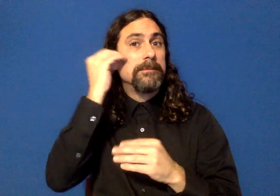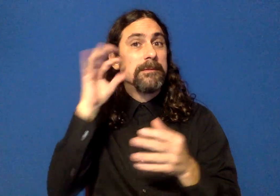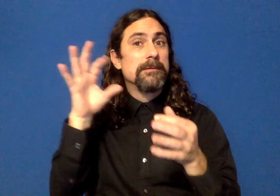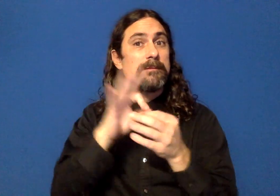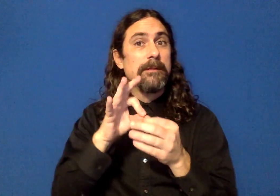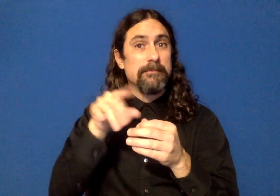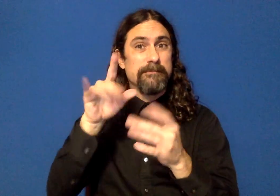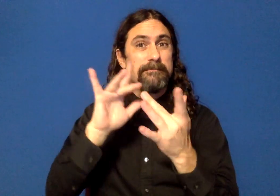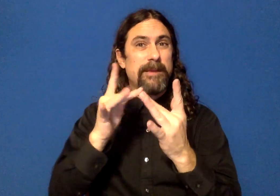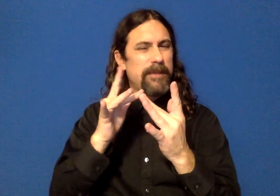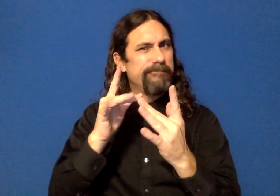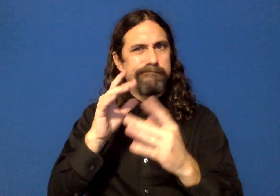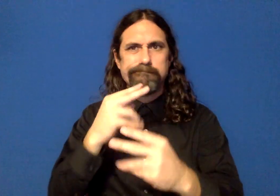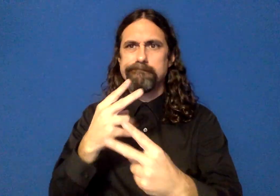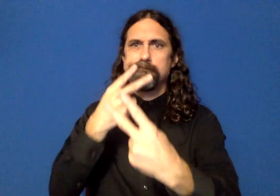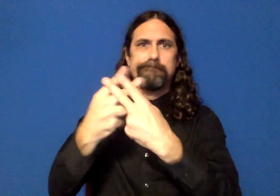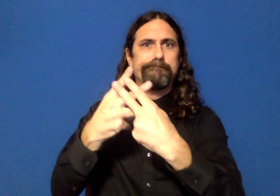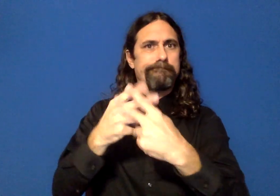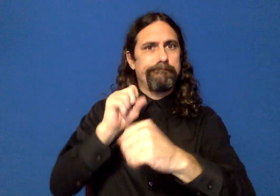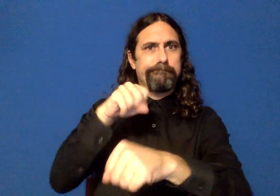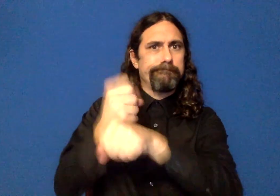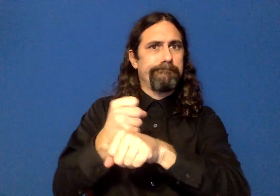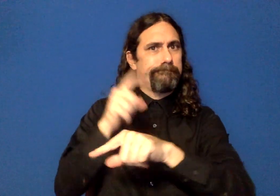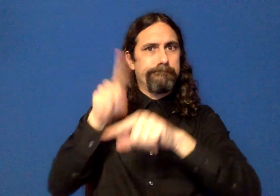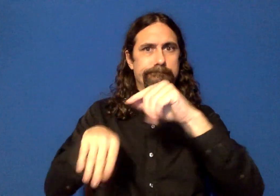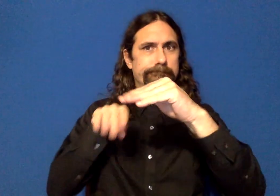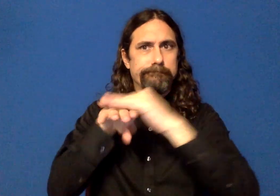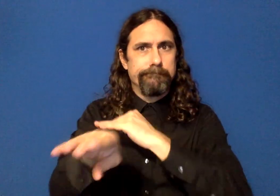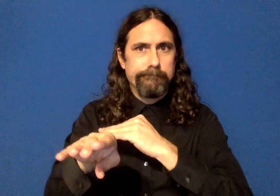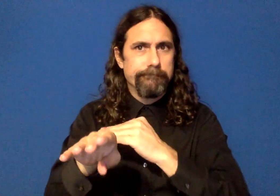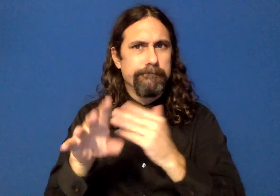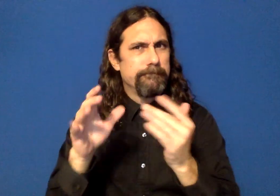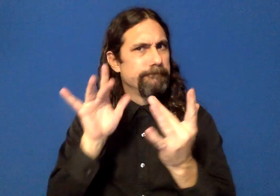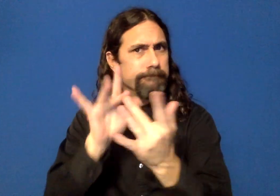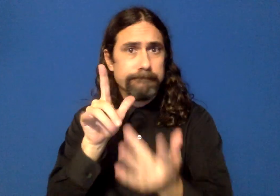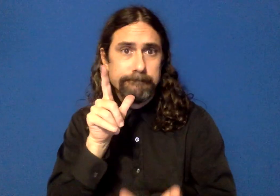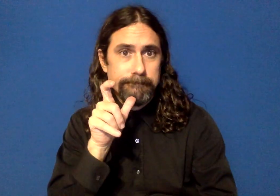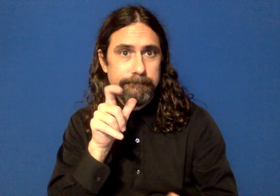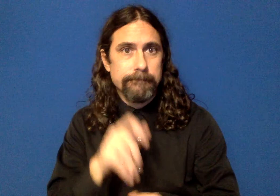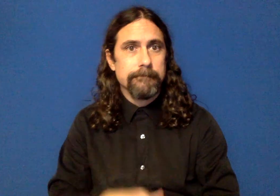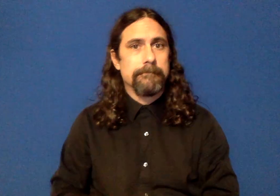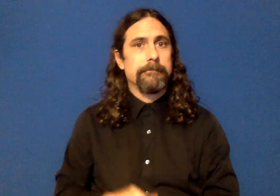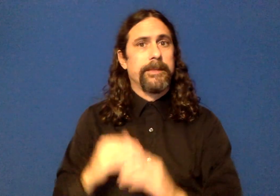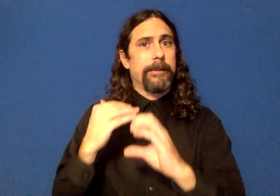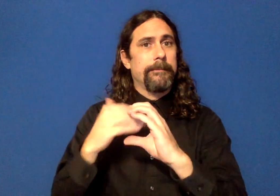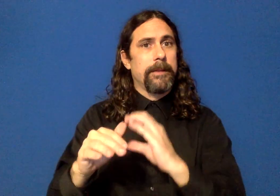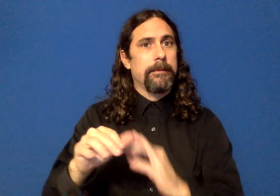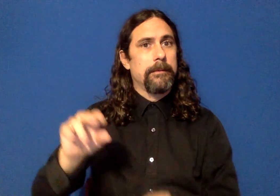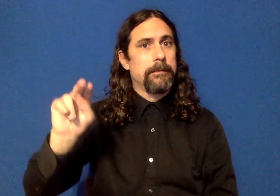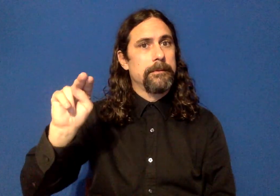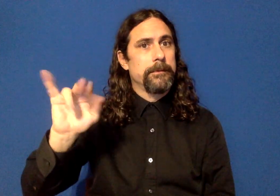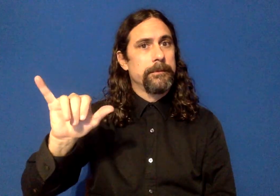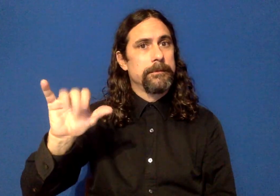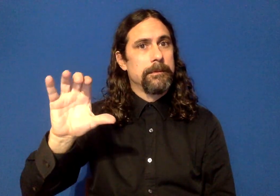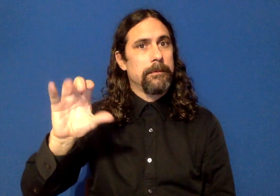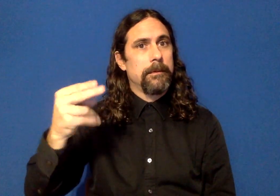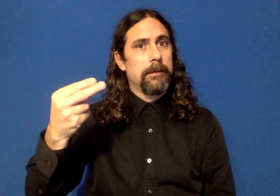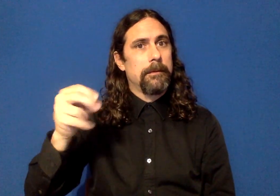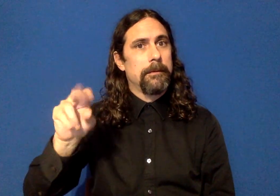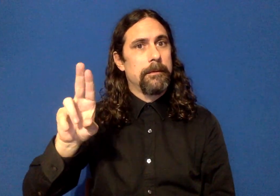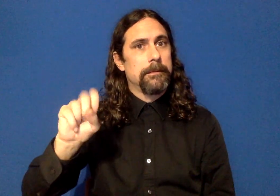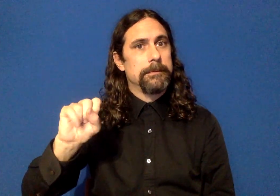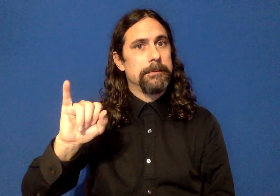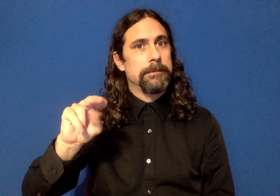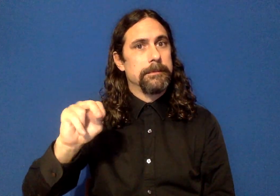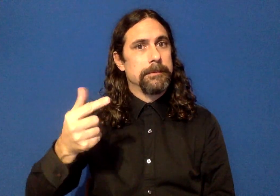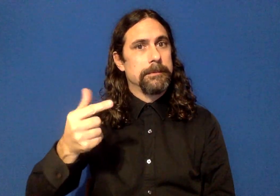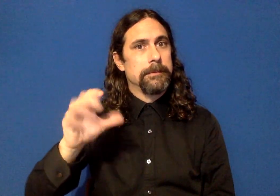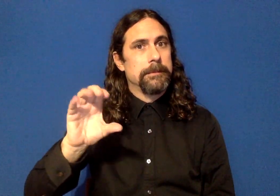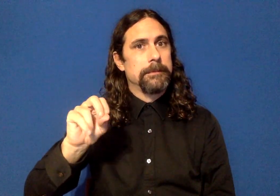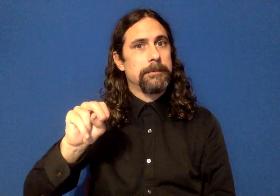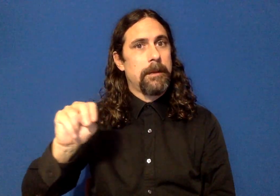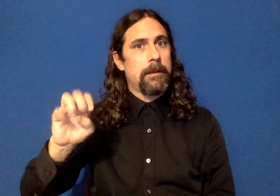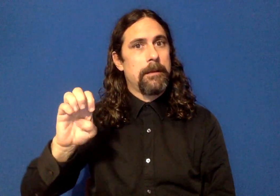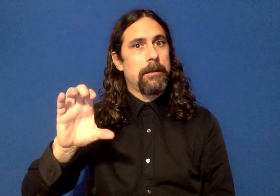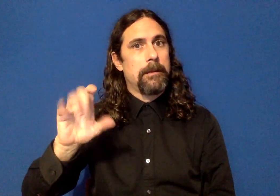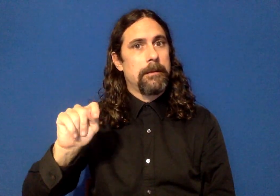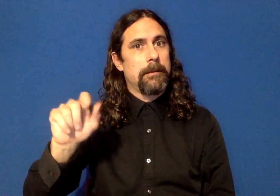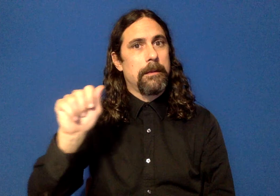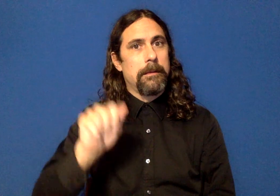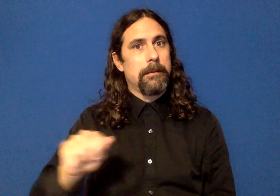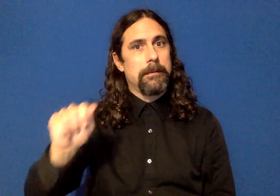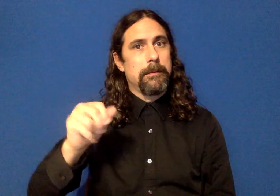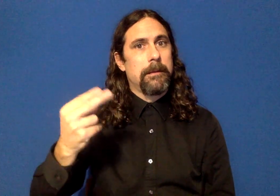locked out of the Housing Connect platform: NYCHousingConnect@hpd.nyc.gov or 212-863-7990